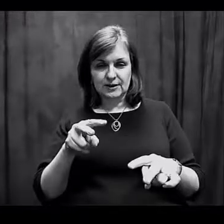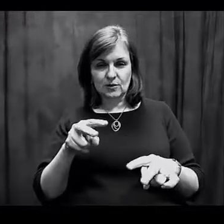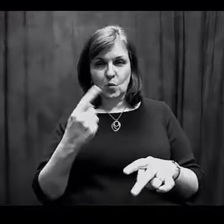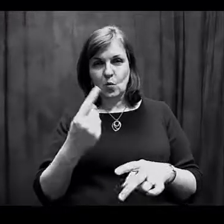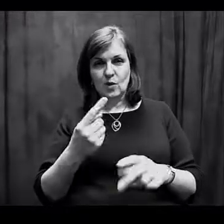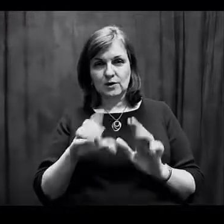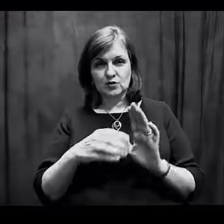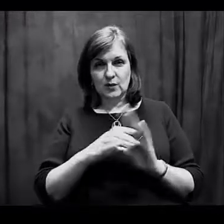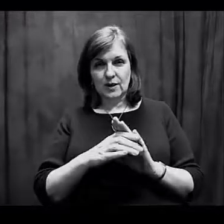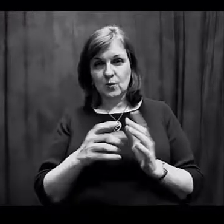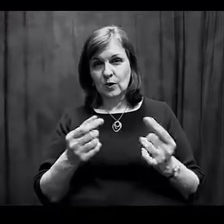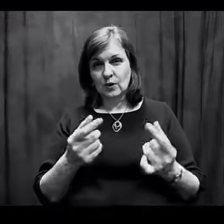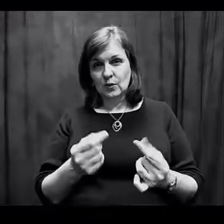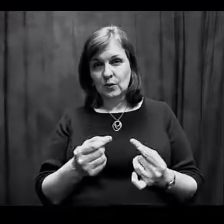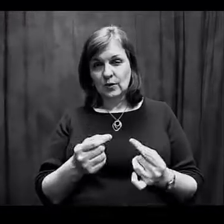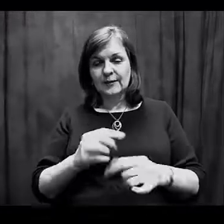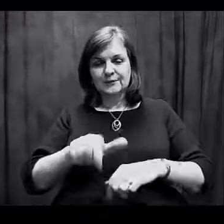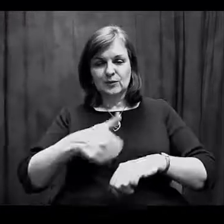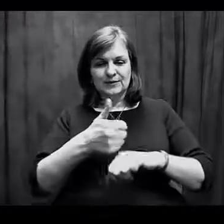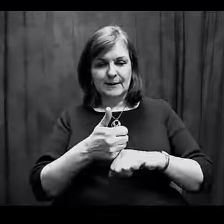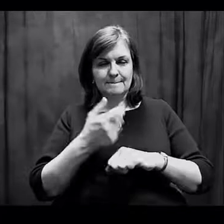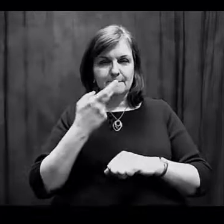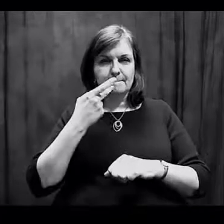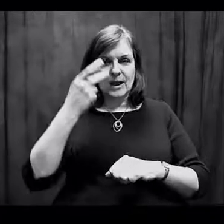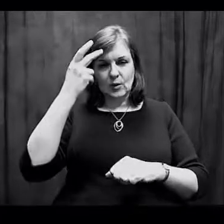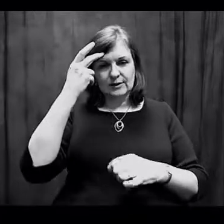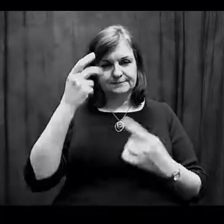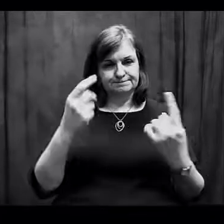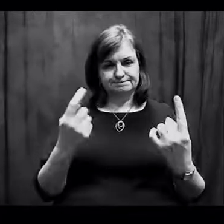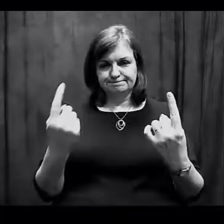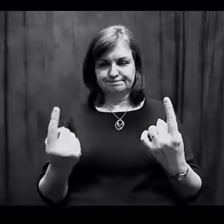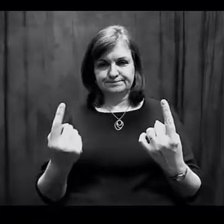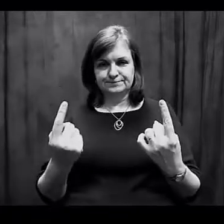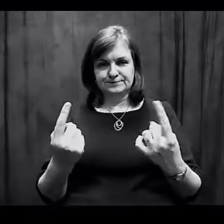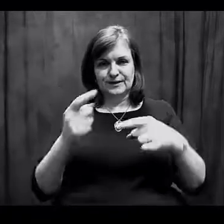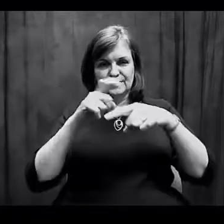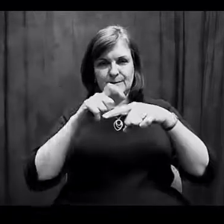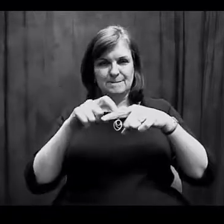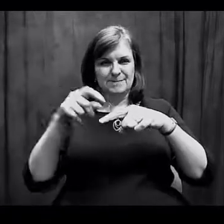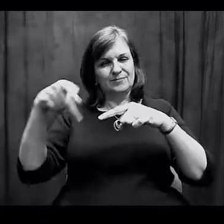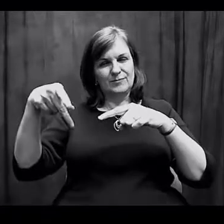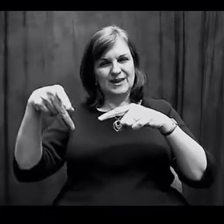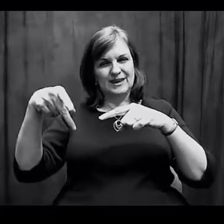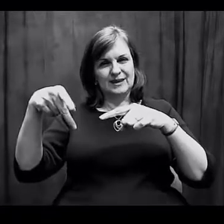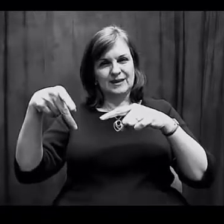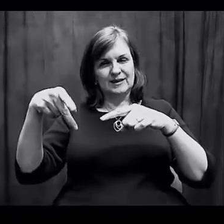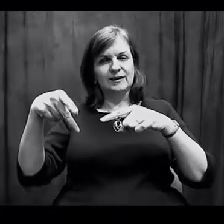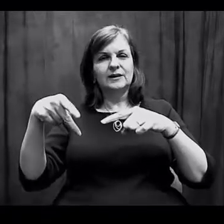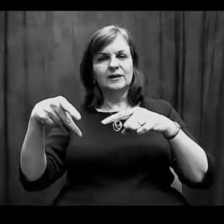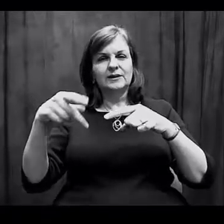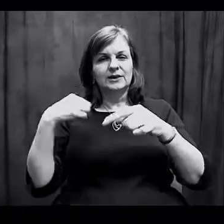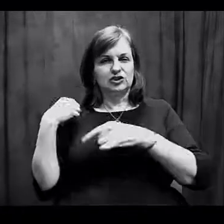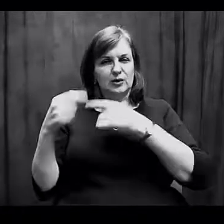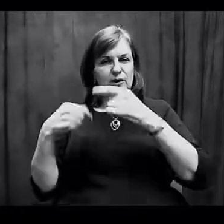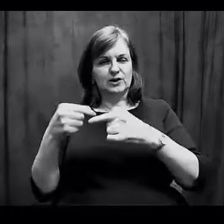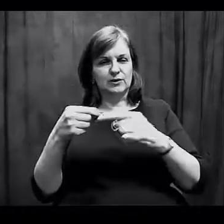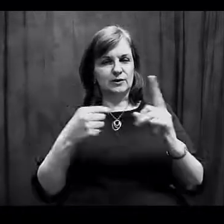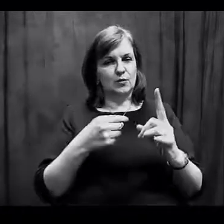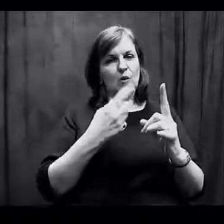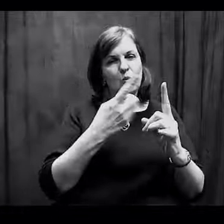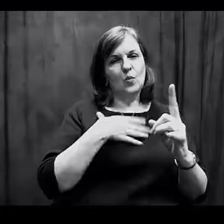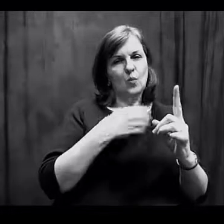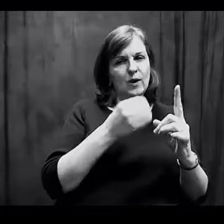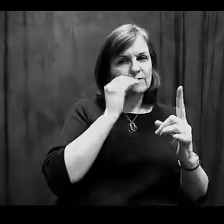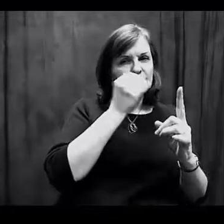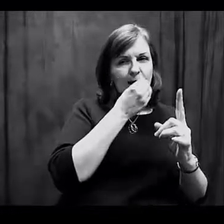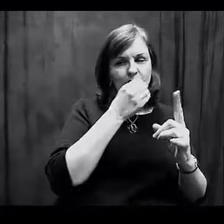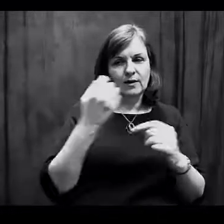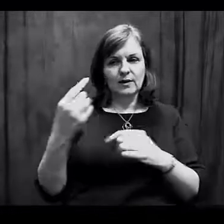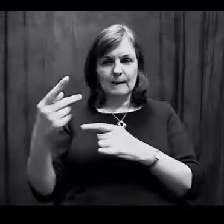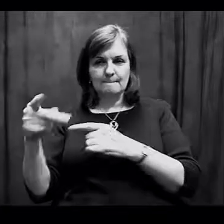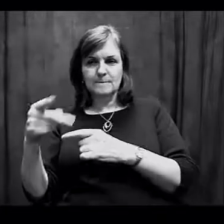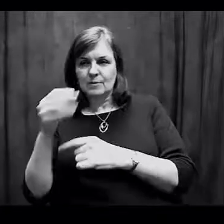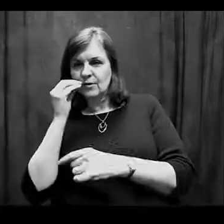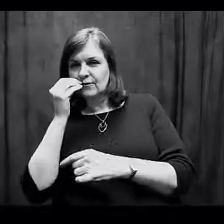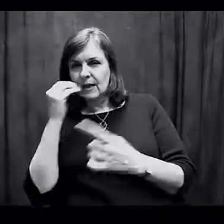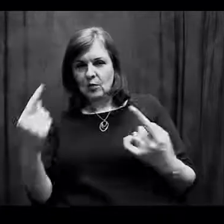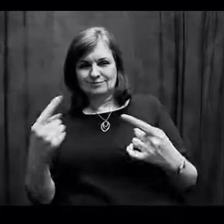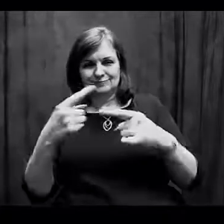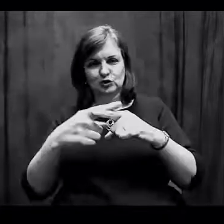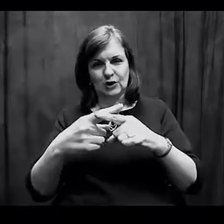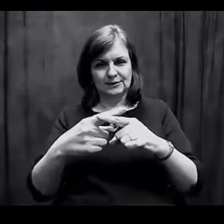so when he looked at this trait would he would set up is a parent so this is a P generation or P generation he crossed one